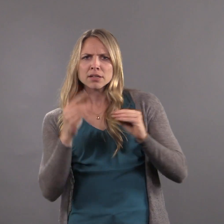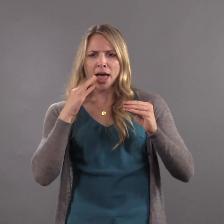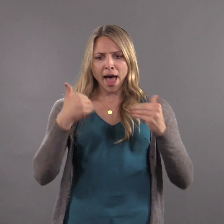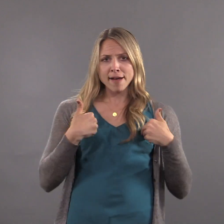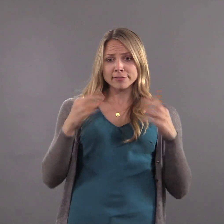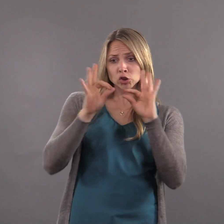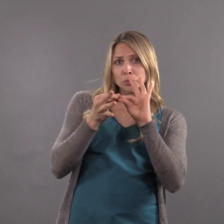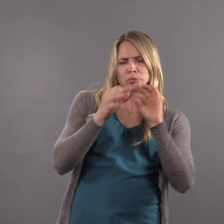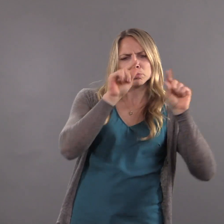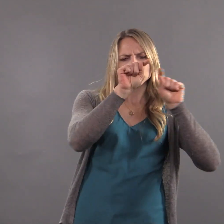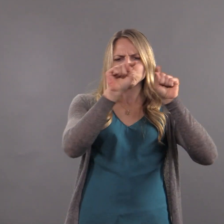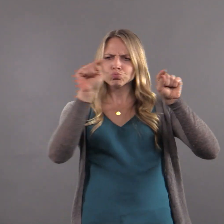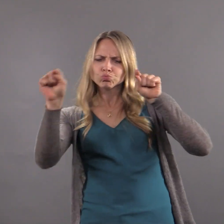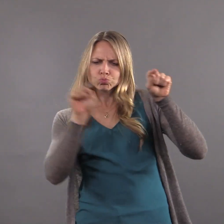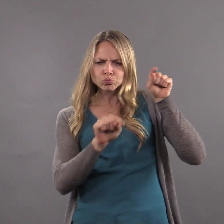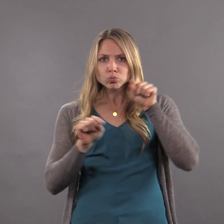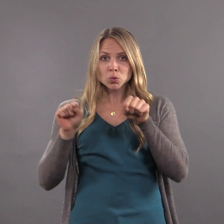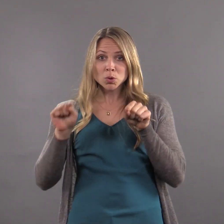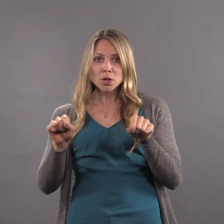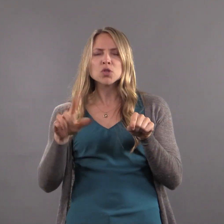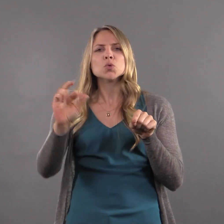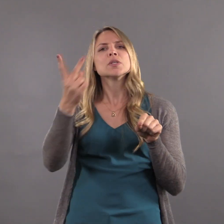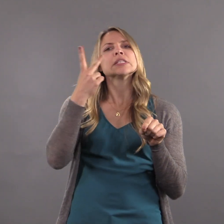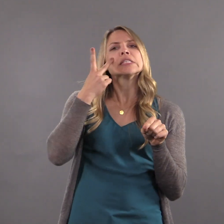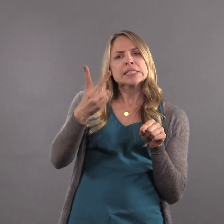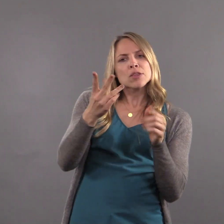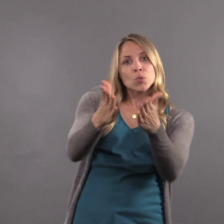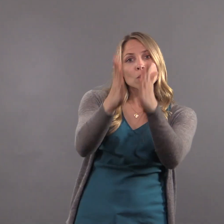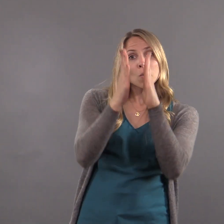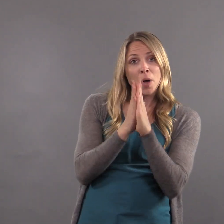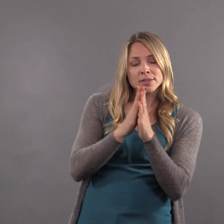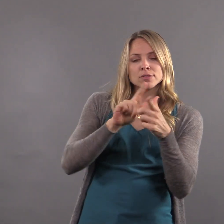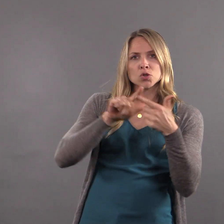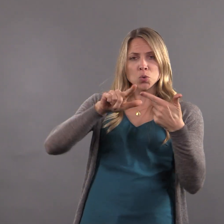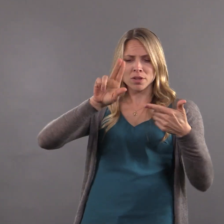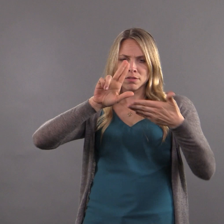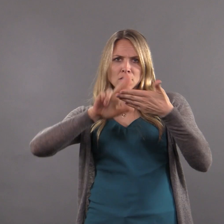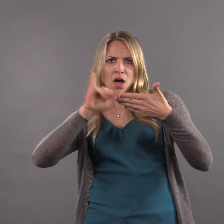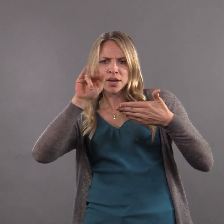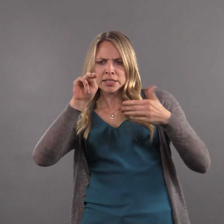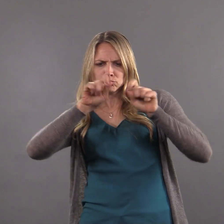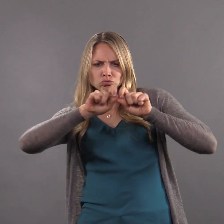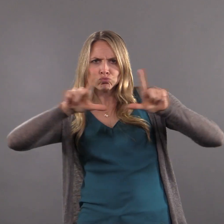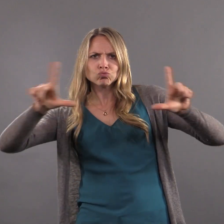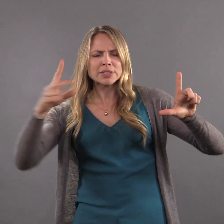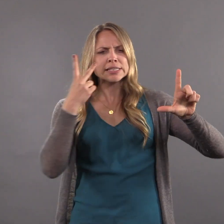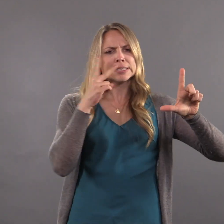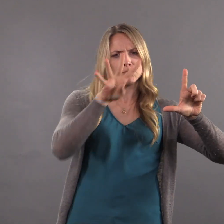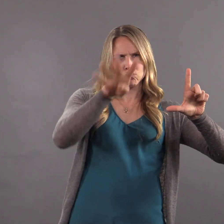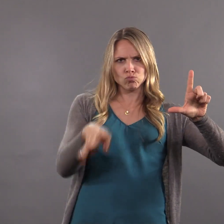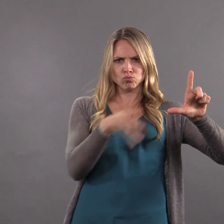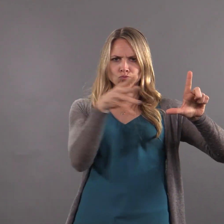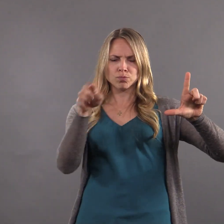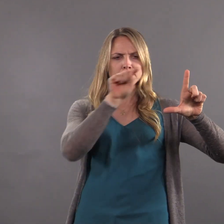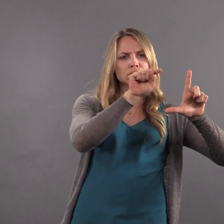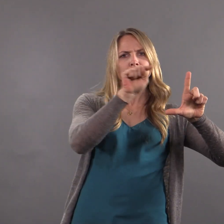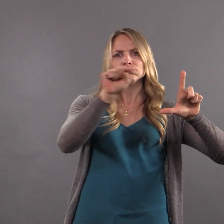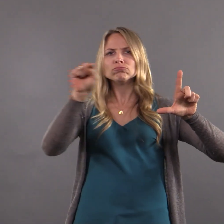that you are supposed to have interpreters at, you will be able to log in through USked to see